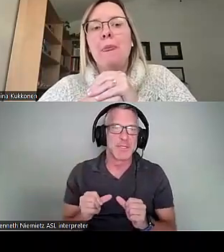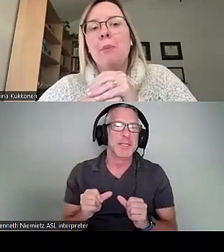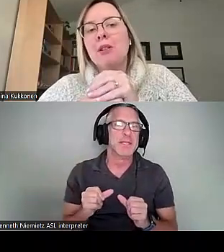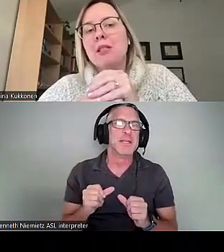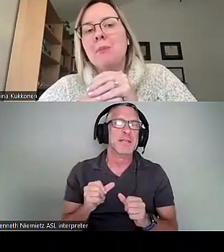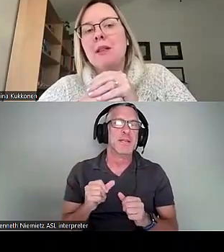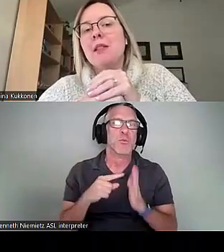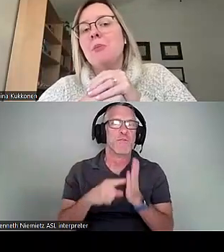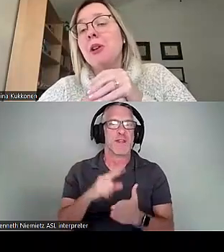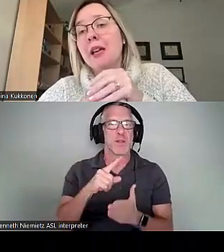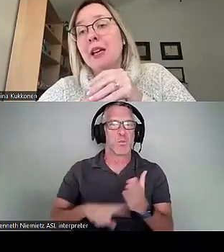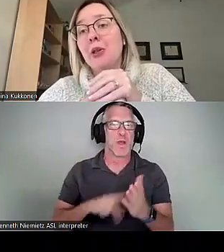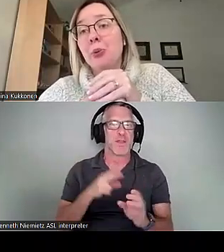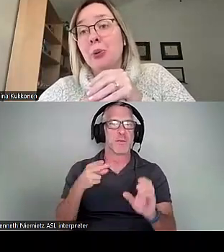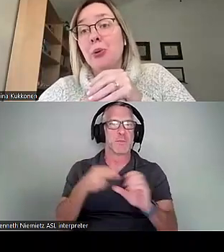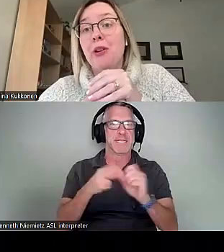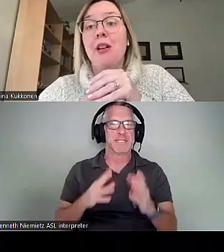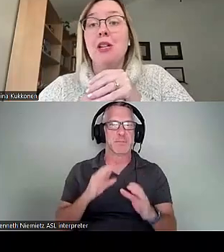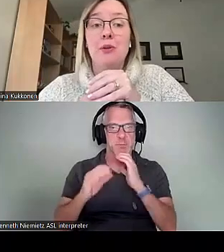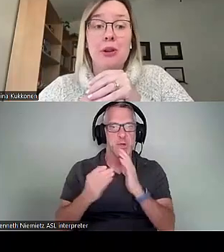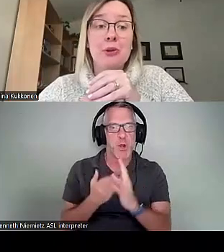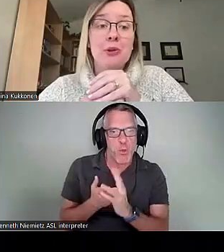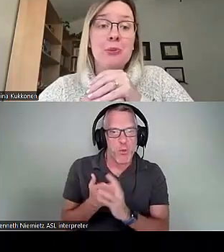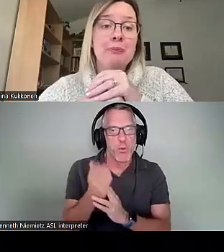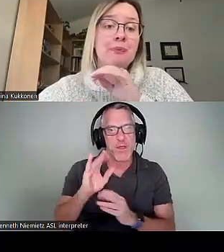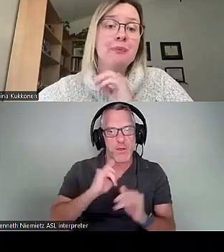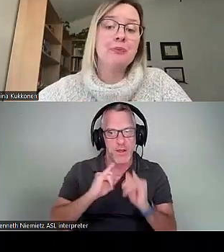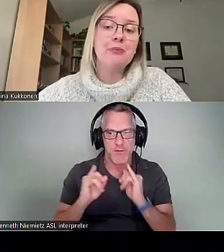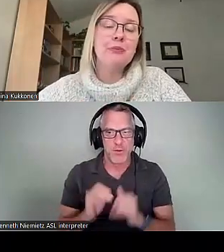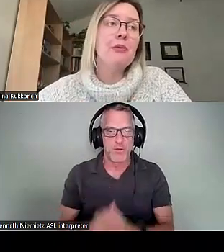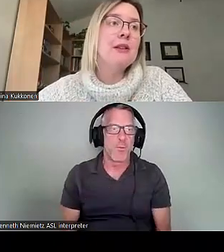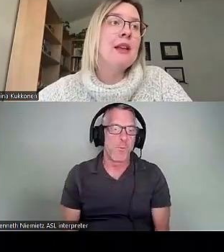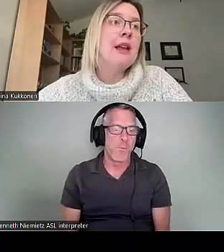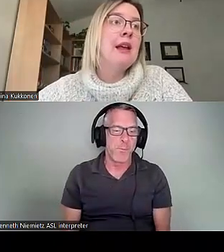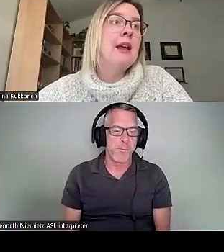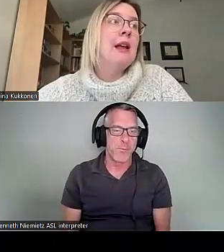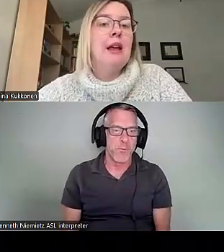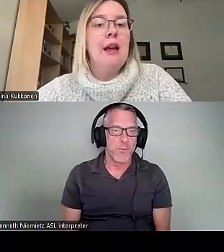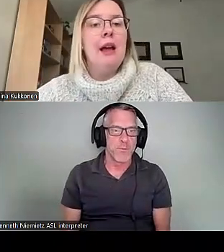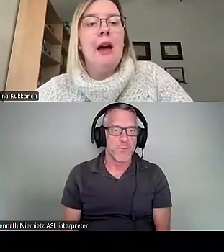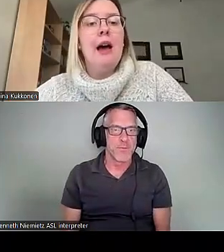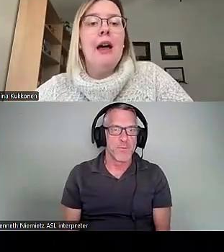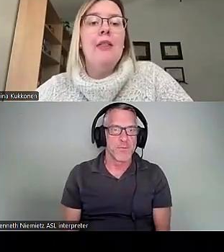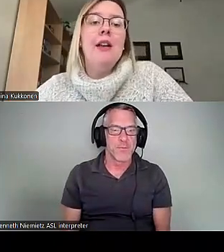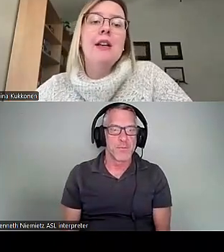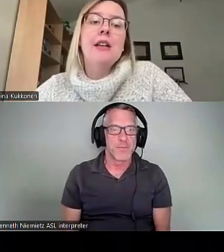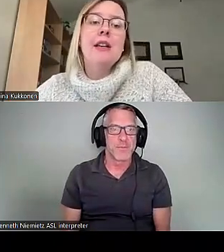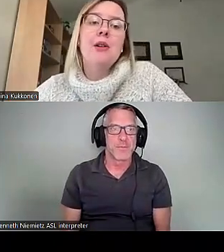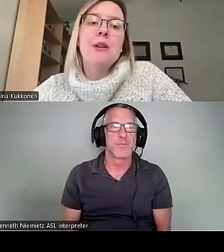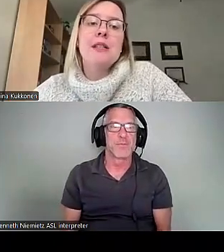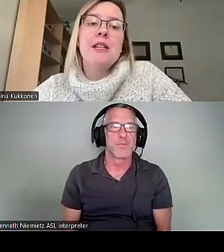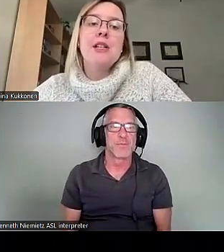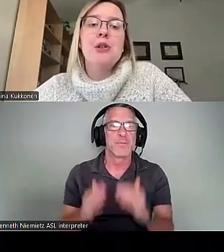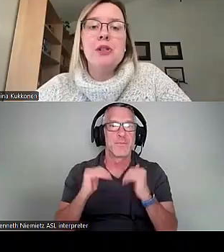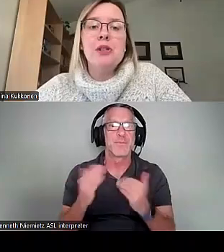what the participants communicated through their interviews. And then here we see two